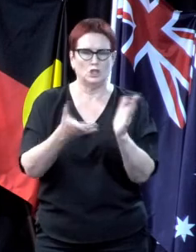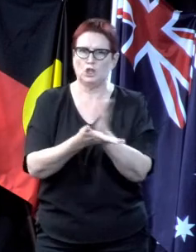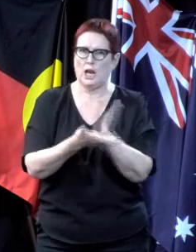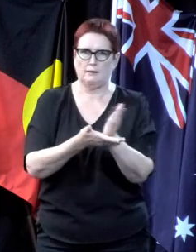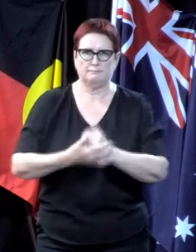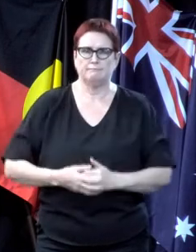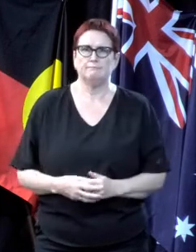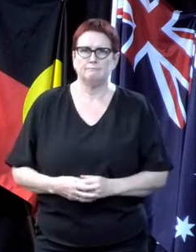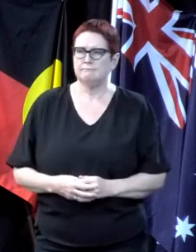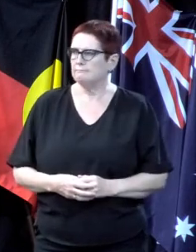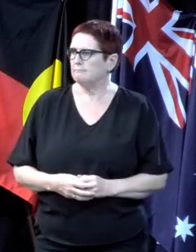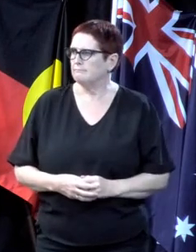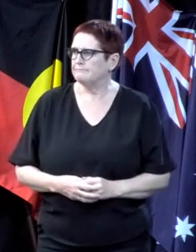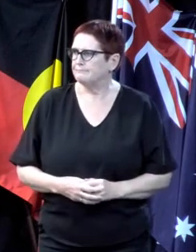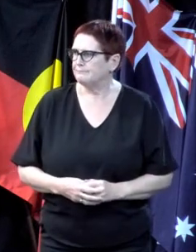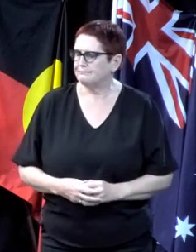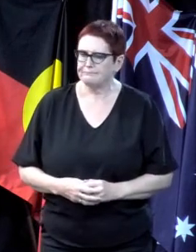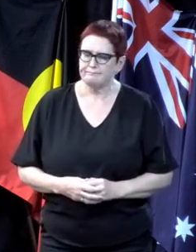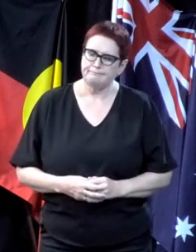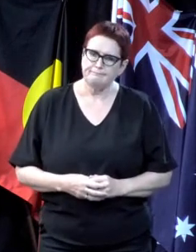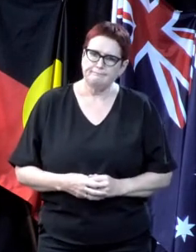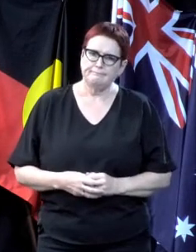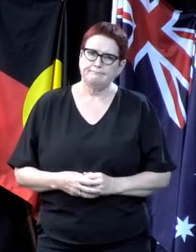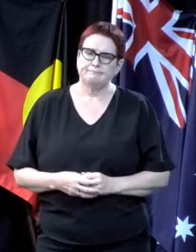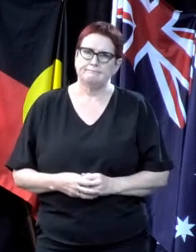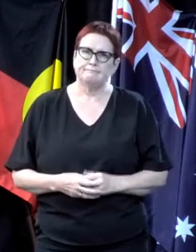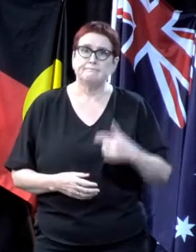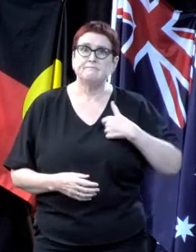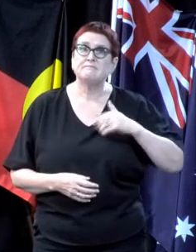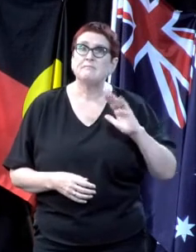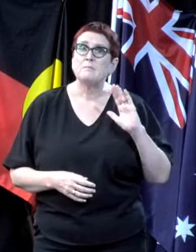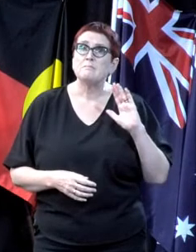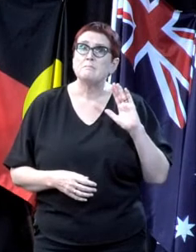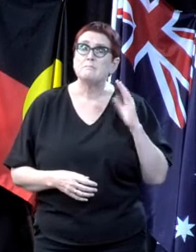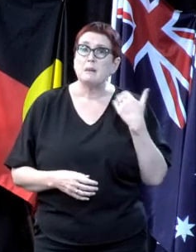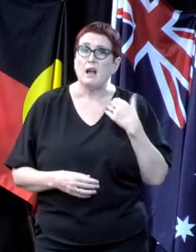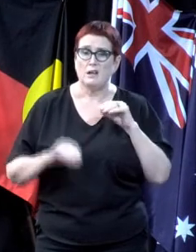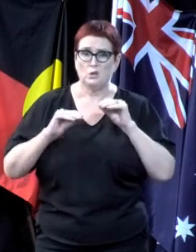And I know when I taught outside of a co-teaching relationship, I can echo